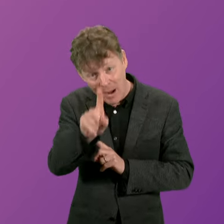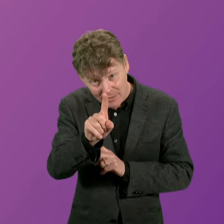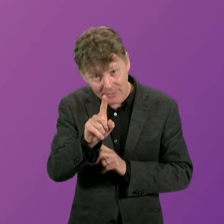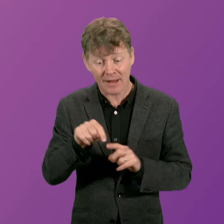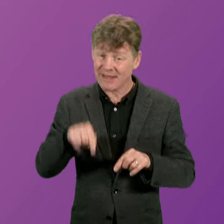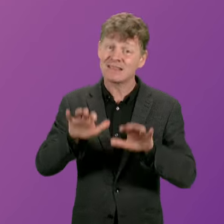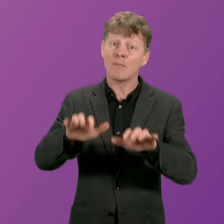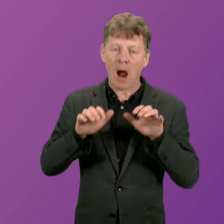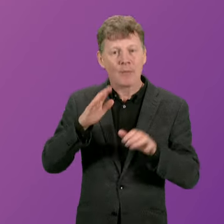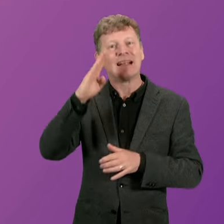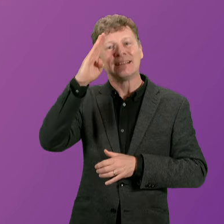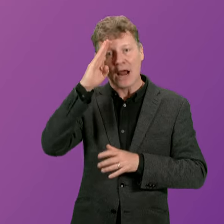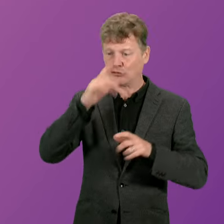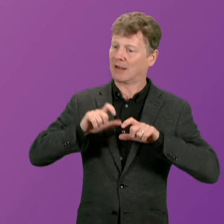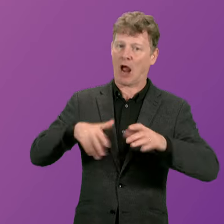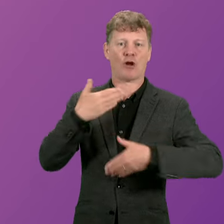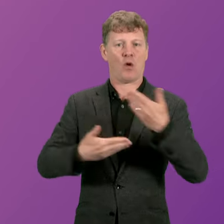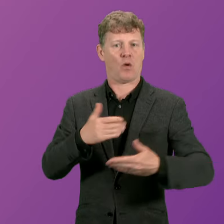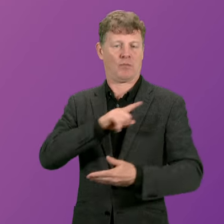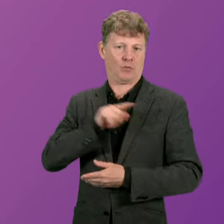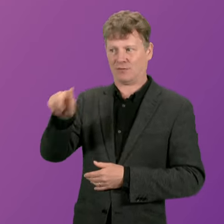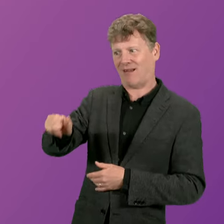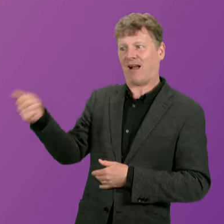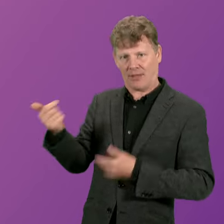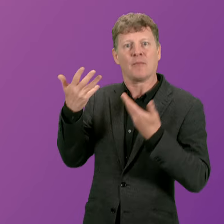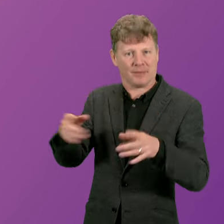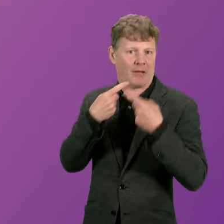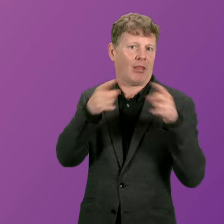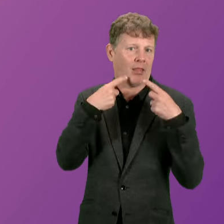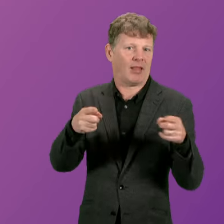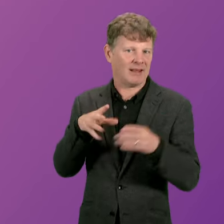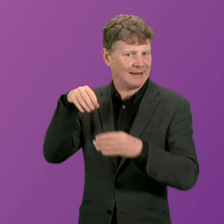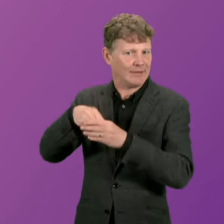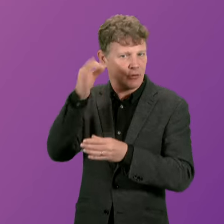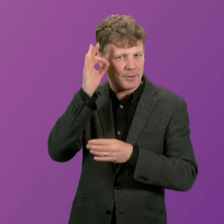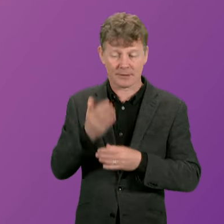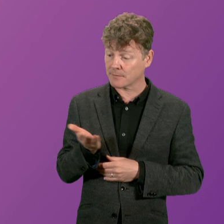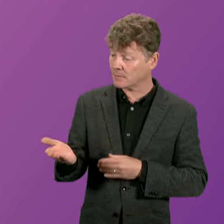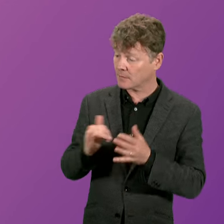What about the example that Michael Matheson set?